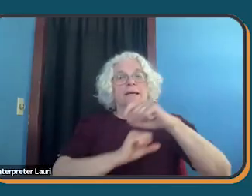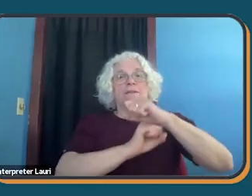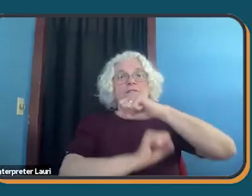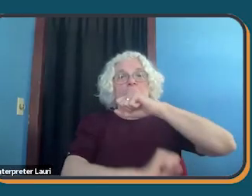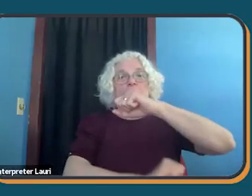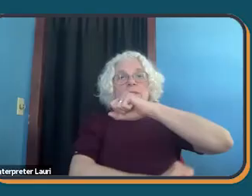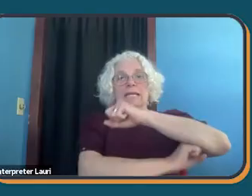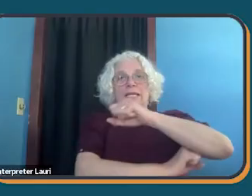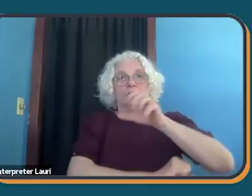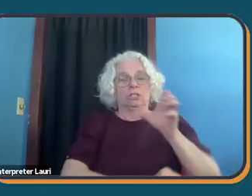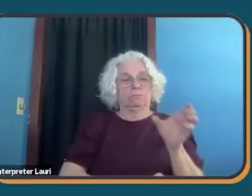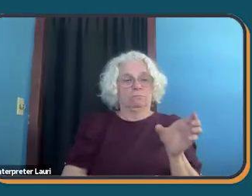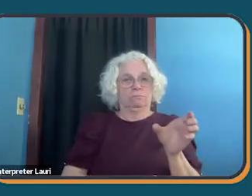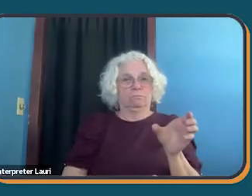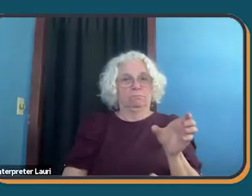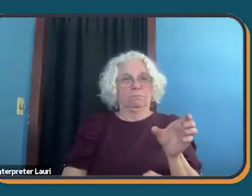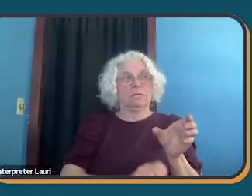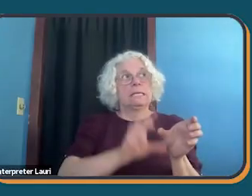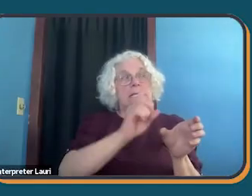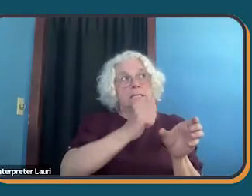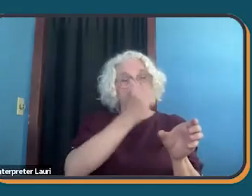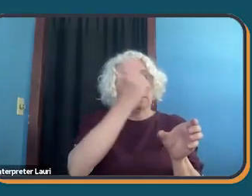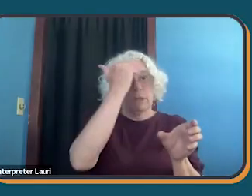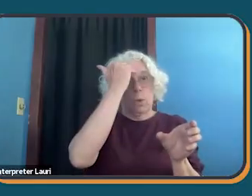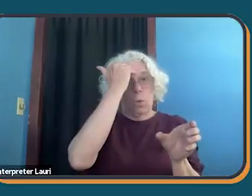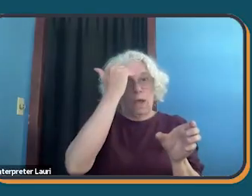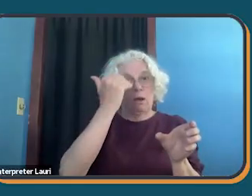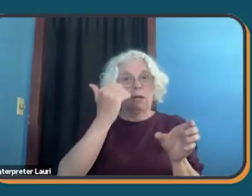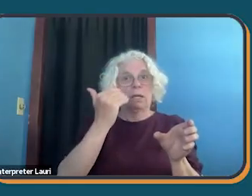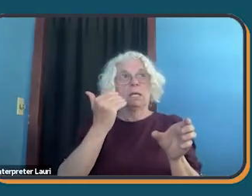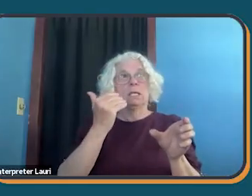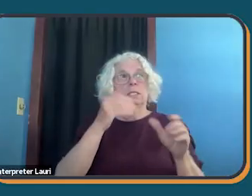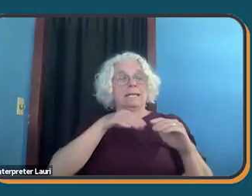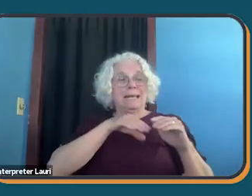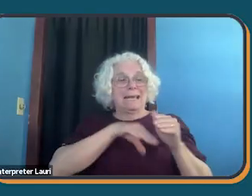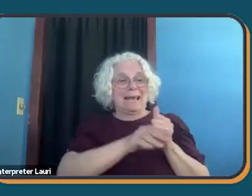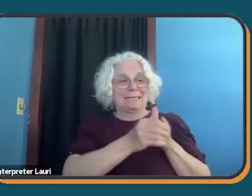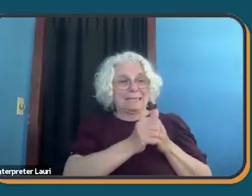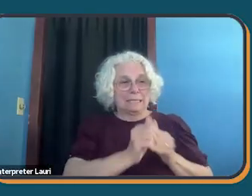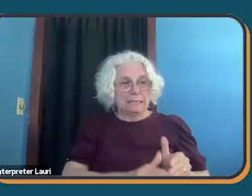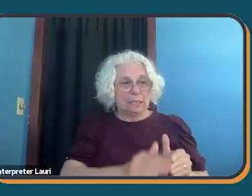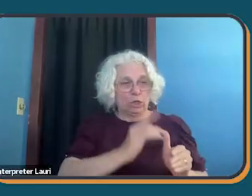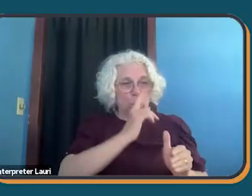and the idea here is to prepare and ground yourself in disability awareness, choose an accessibility leader